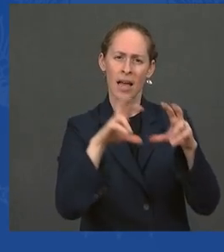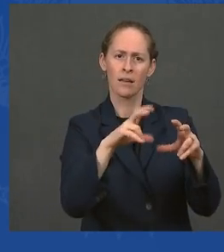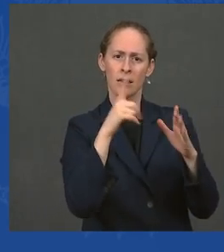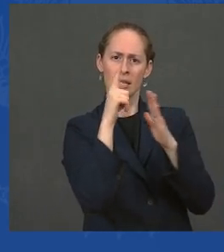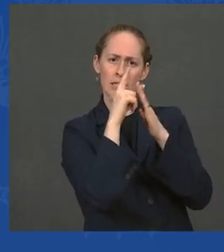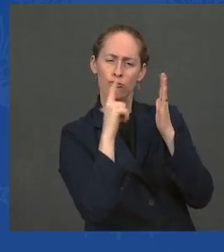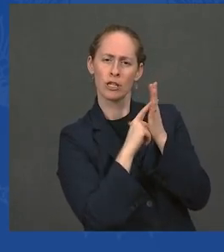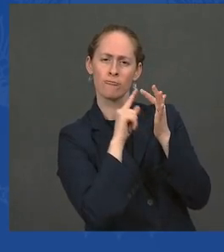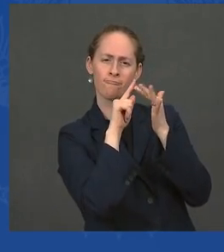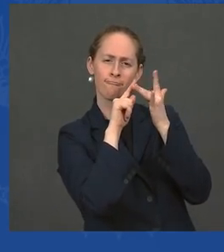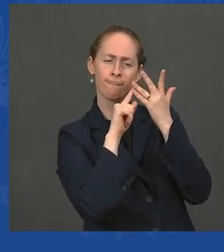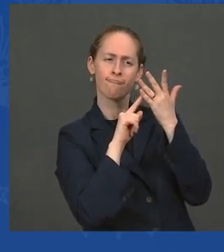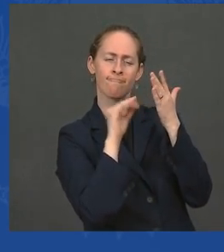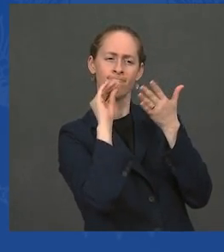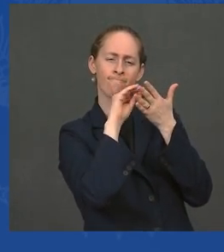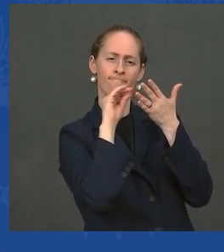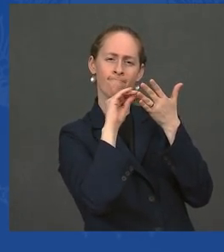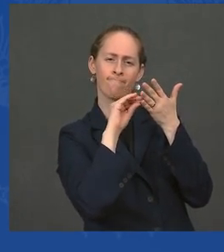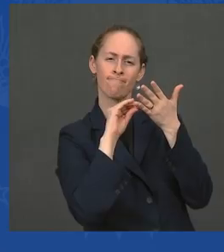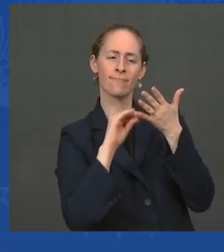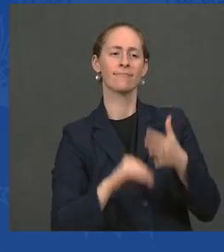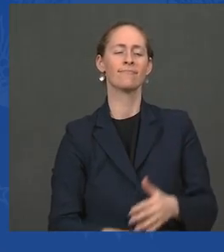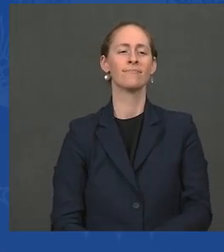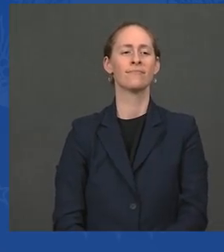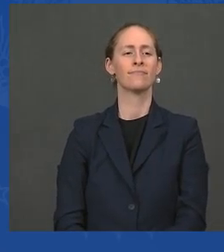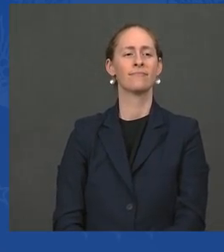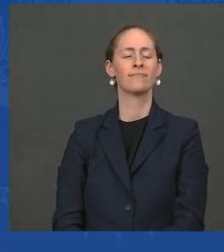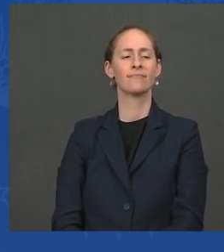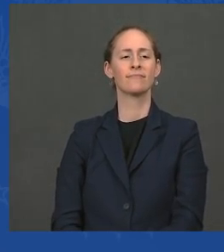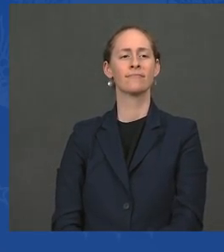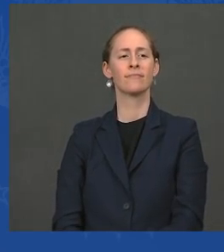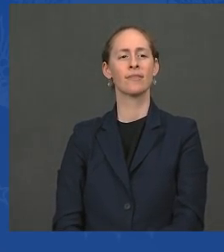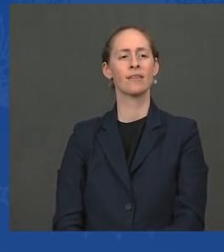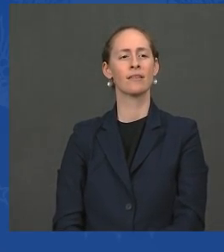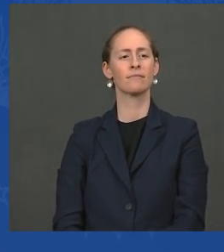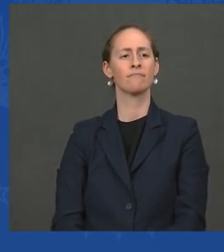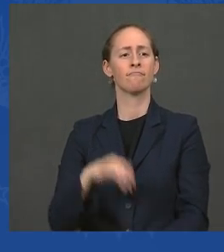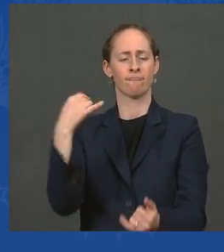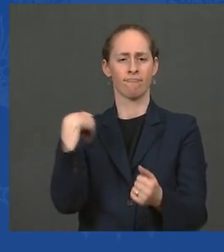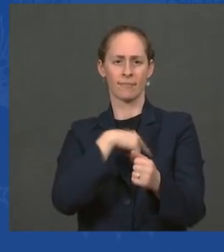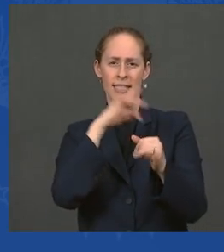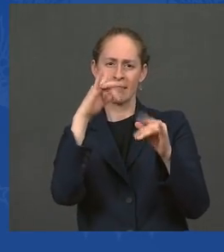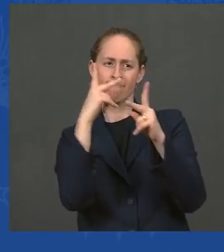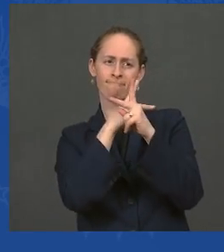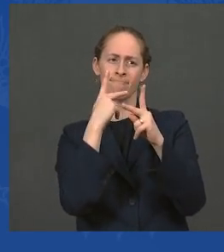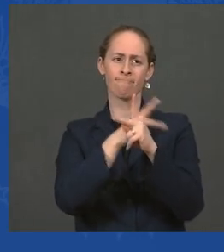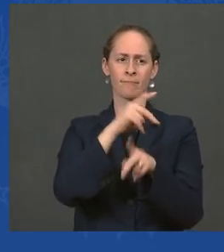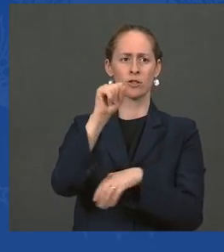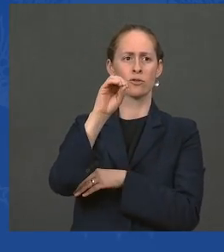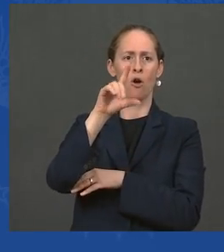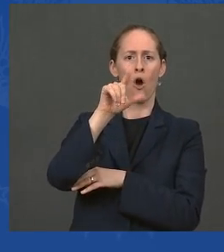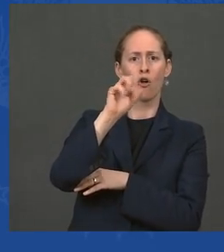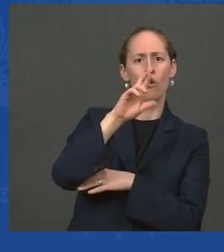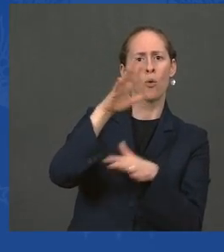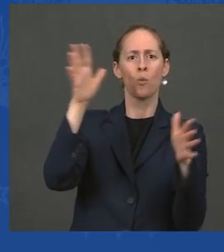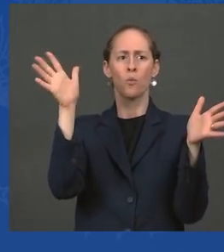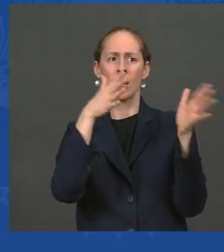We brought down the price of the -- of solar and wind cheaper than coal and cheaper